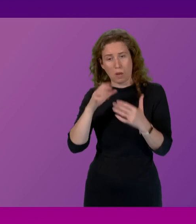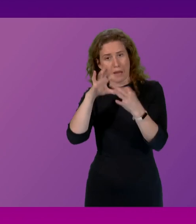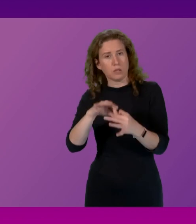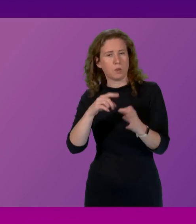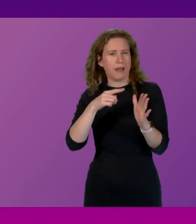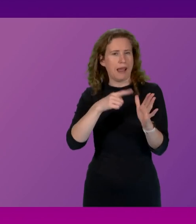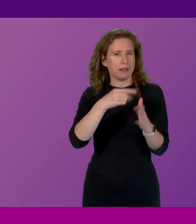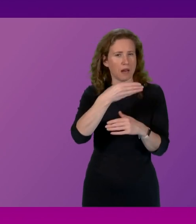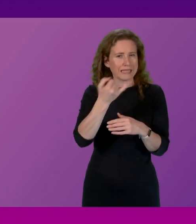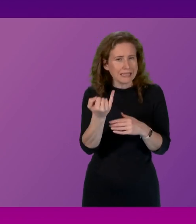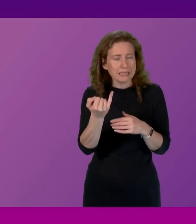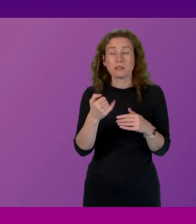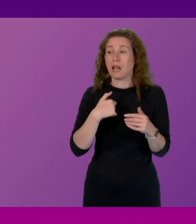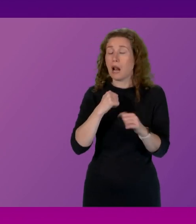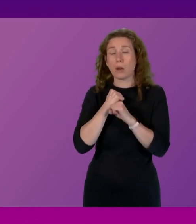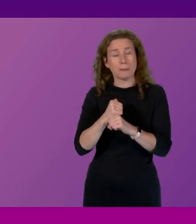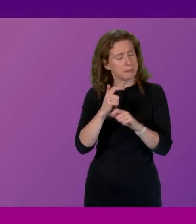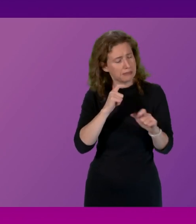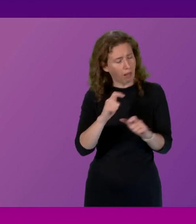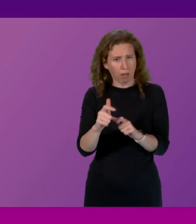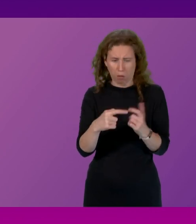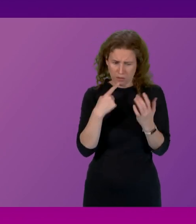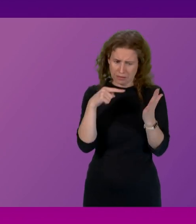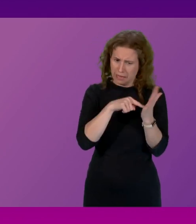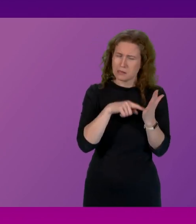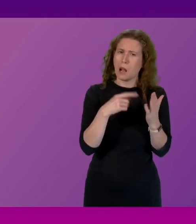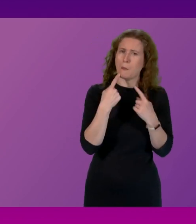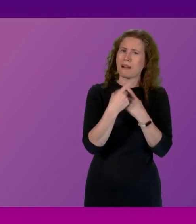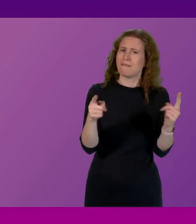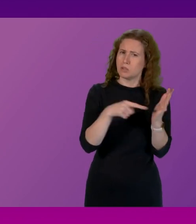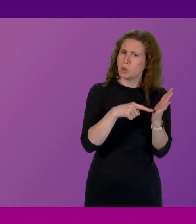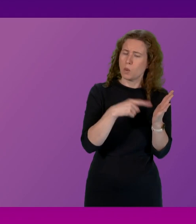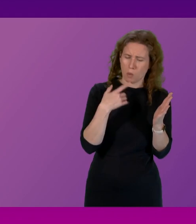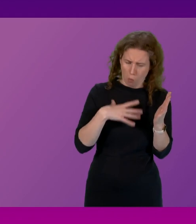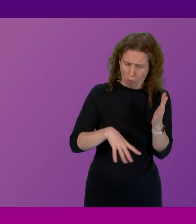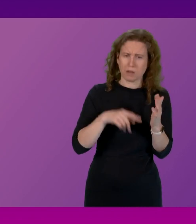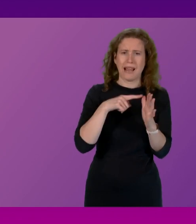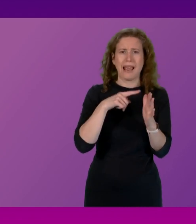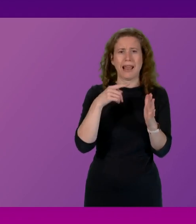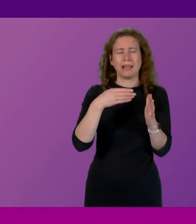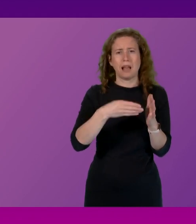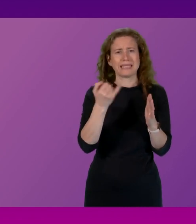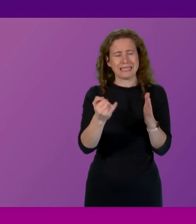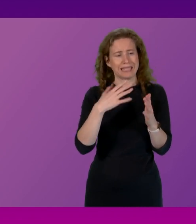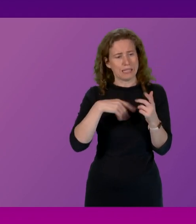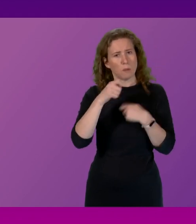Of course, our manifesto commitment remains to dual the A96—in particular, the Inverness